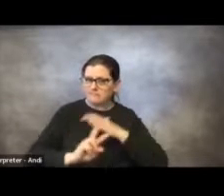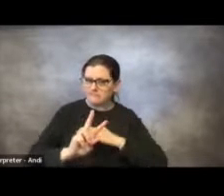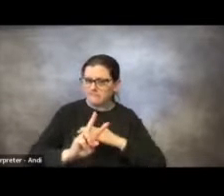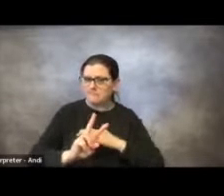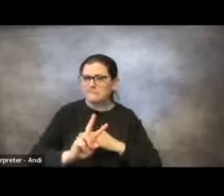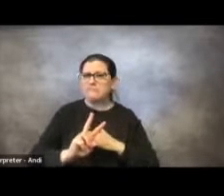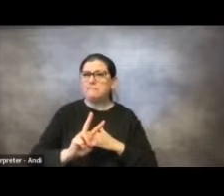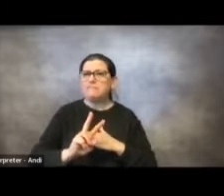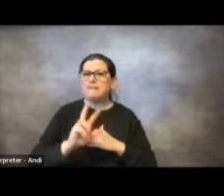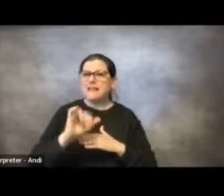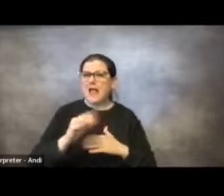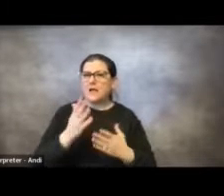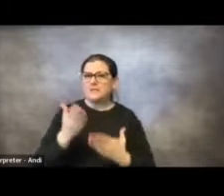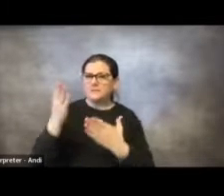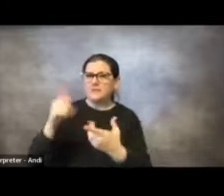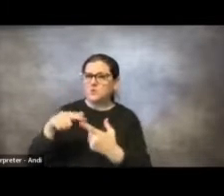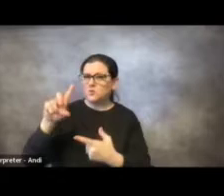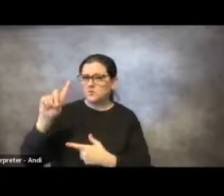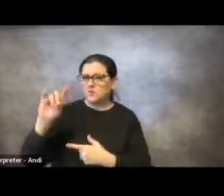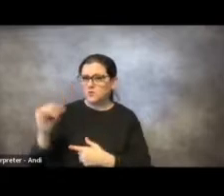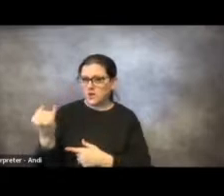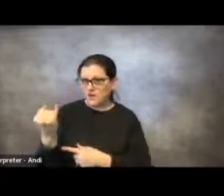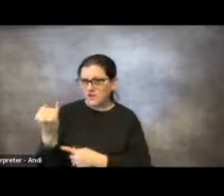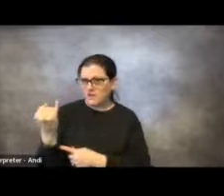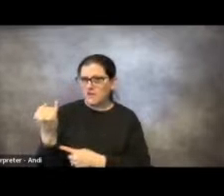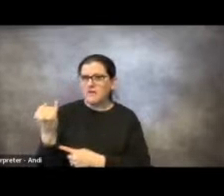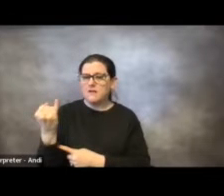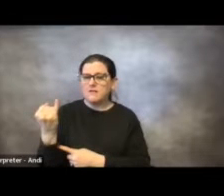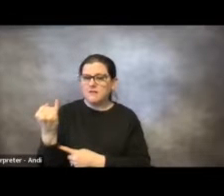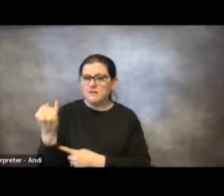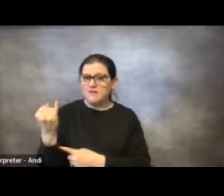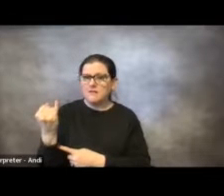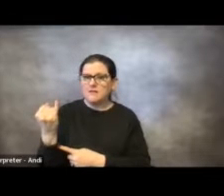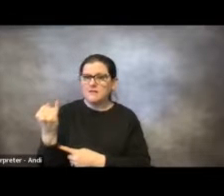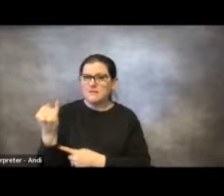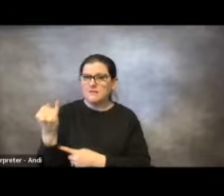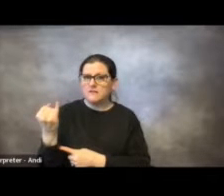submitted to DOJ. And then it if